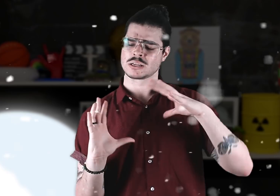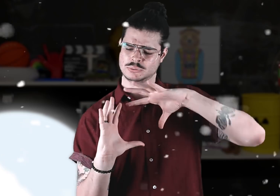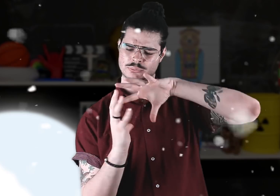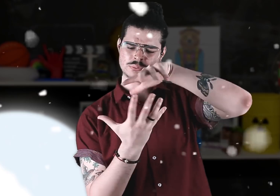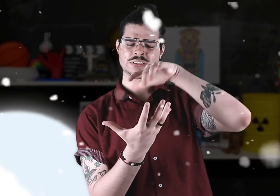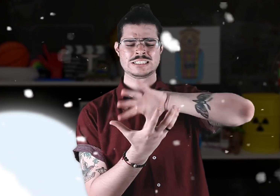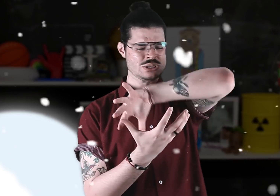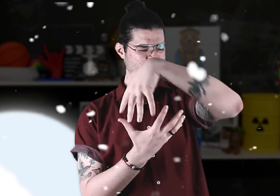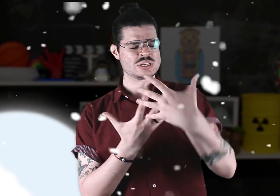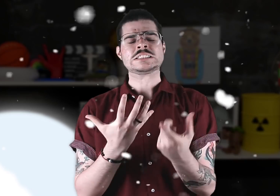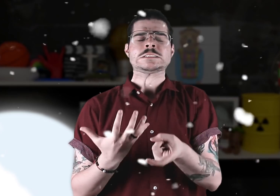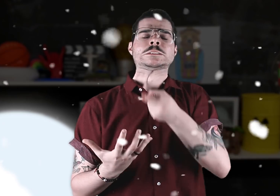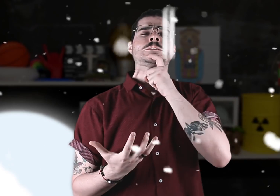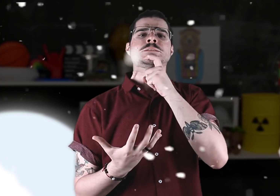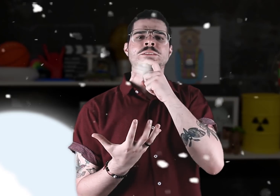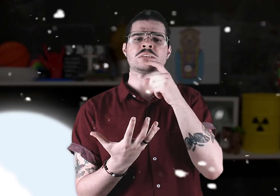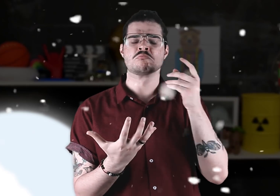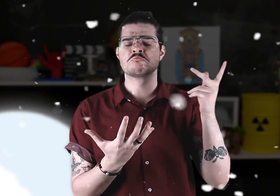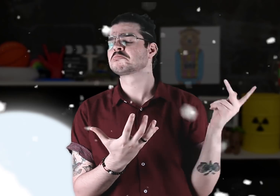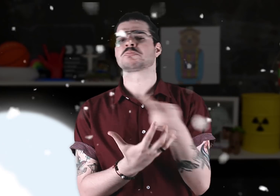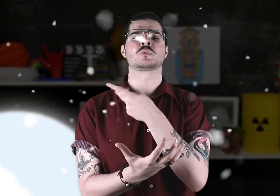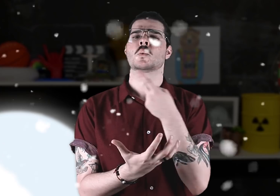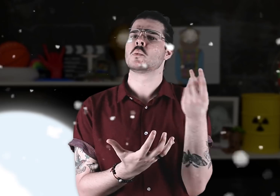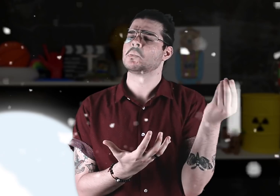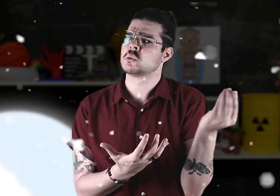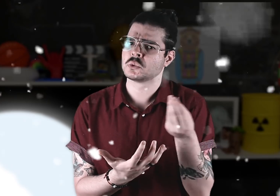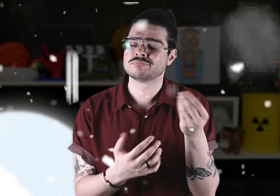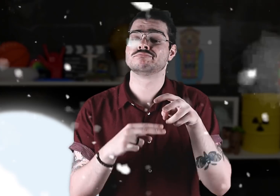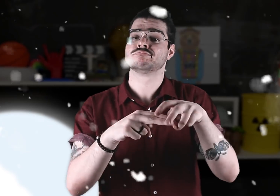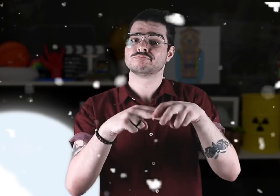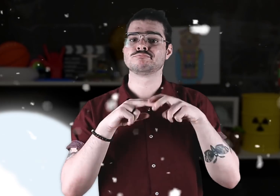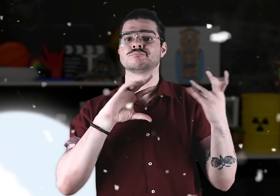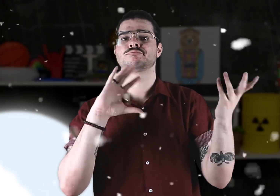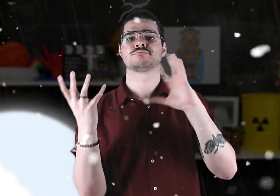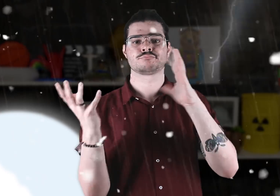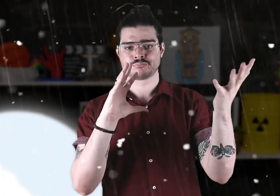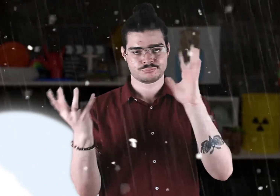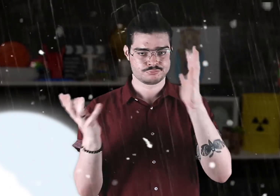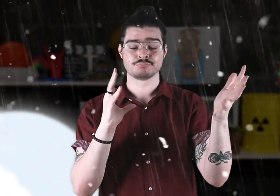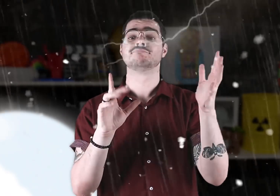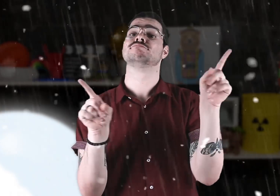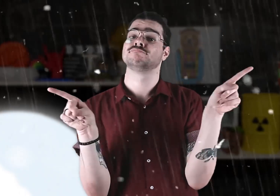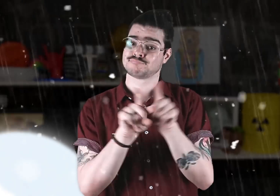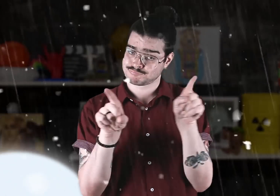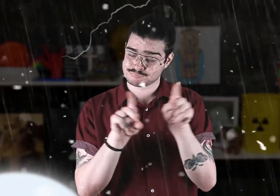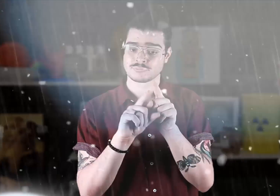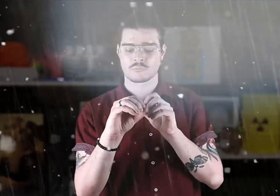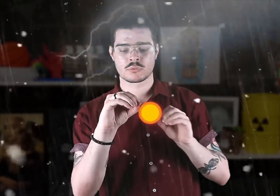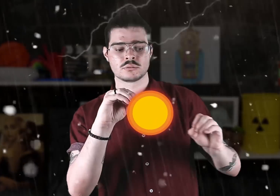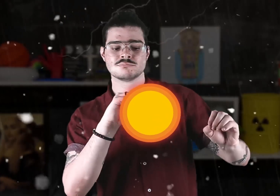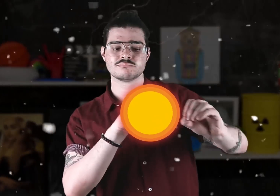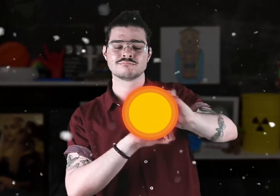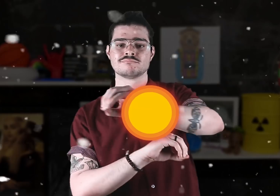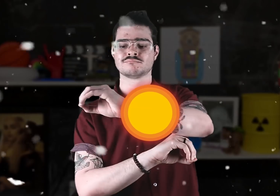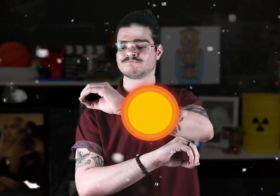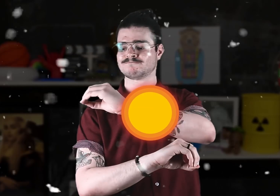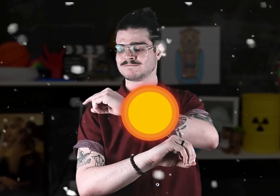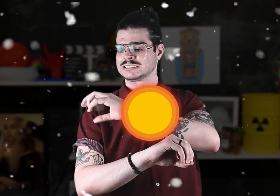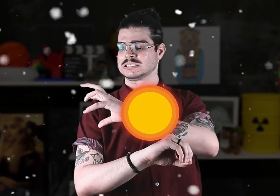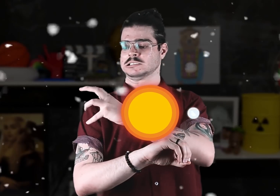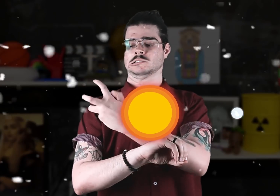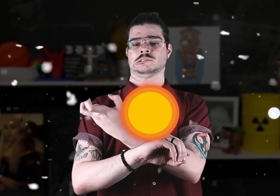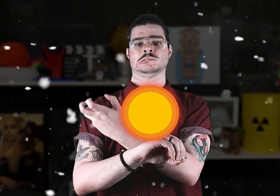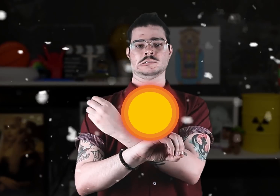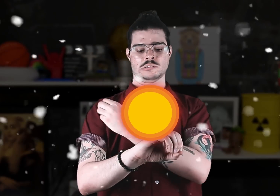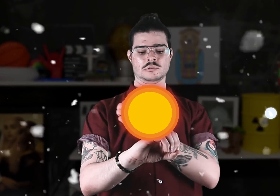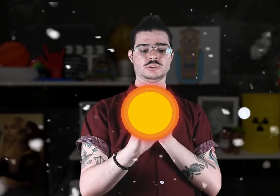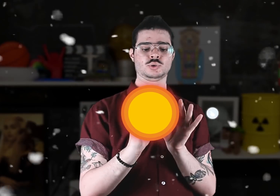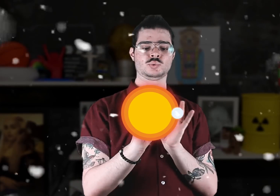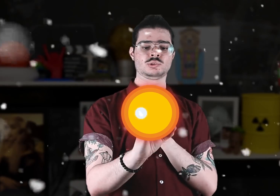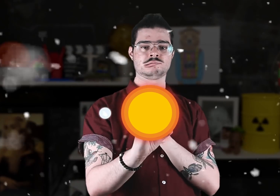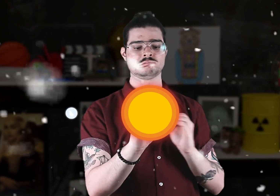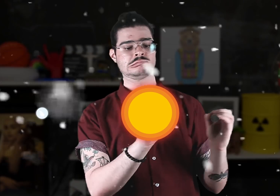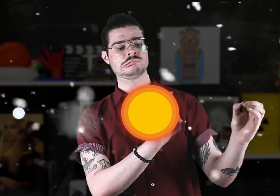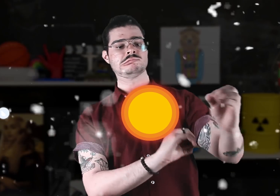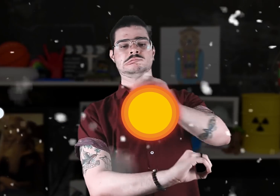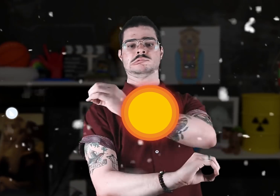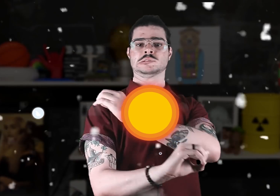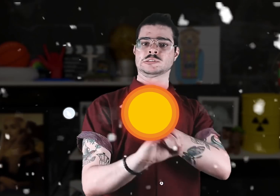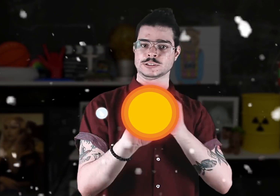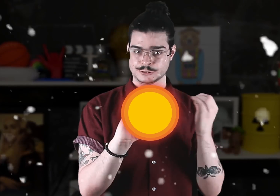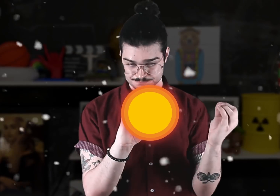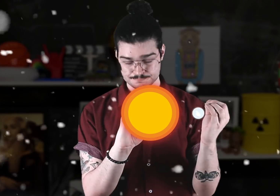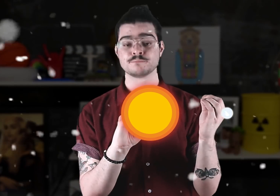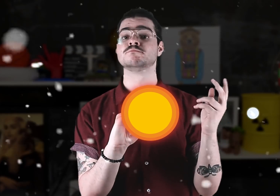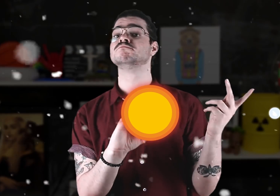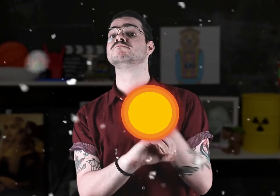are caused by climatic changes and changes in the shape of the Earth's orbit around of the Sun.